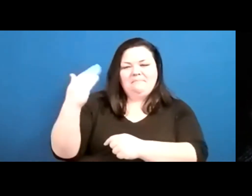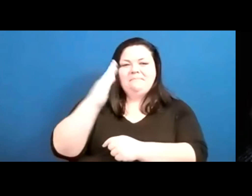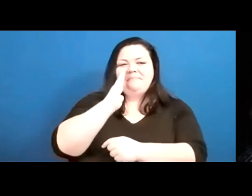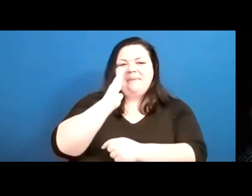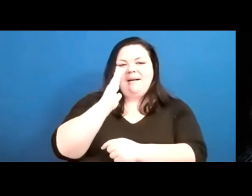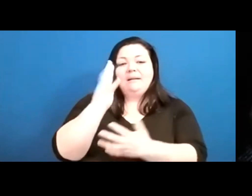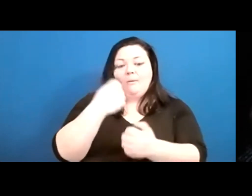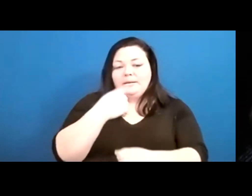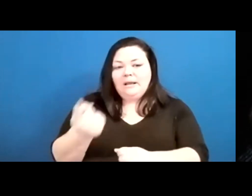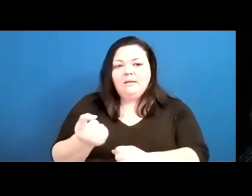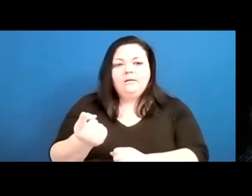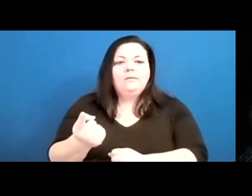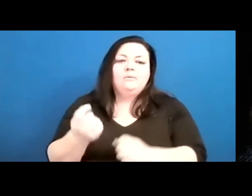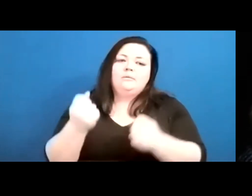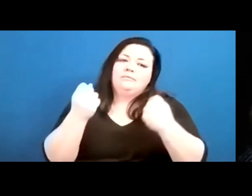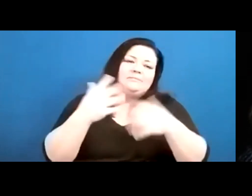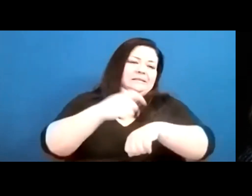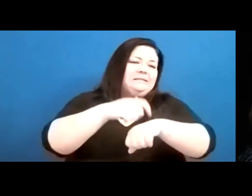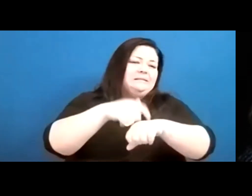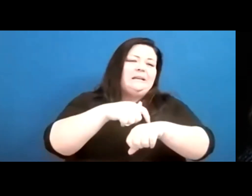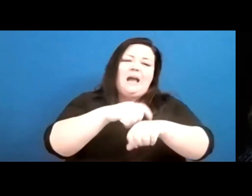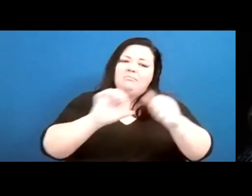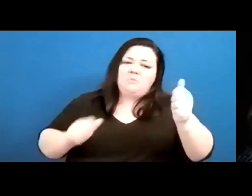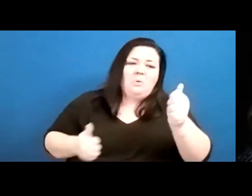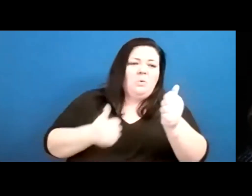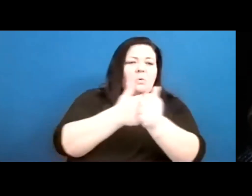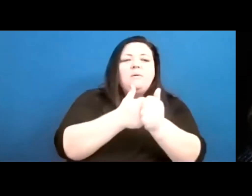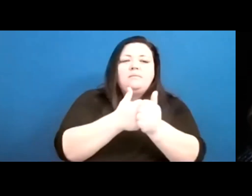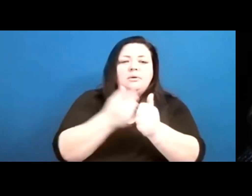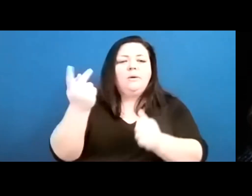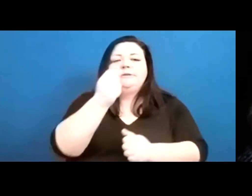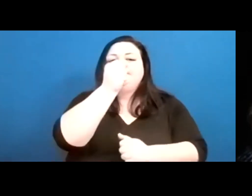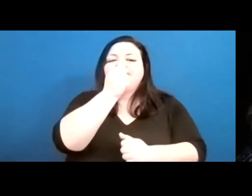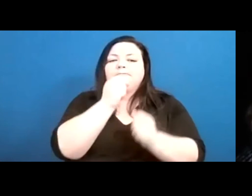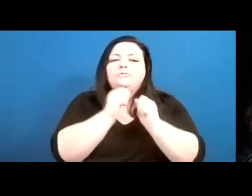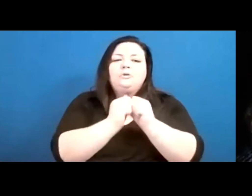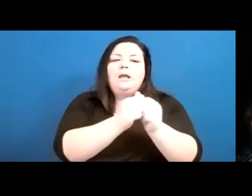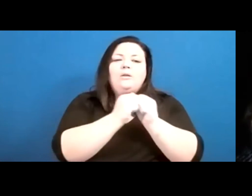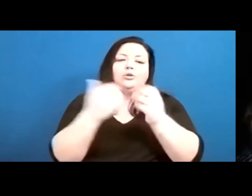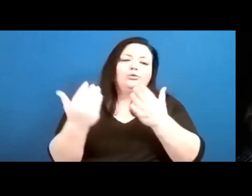we have lost time to catch up on/ while we suffer together/ in our newfound victory/